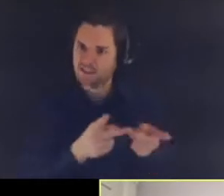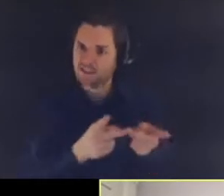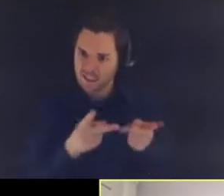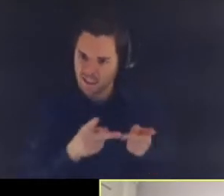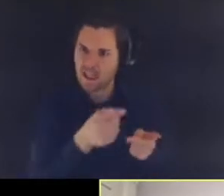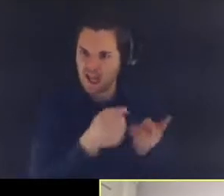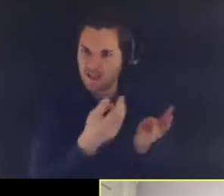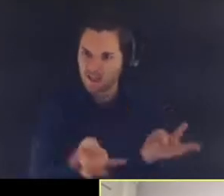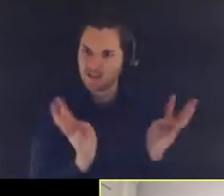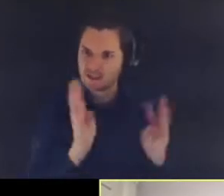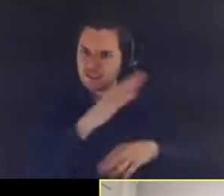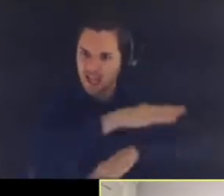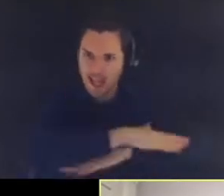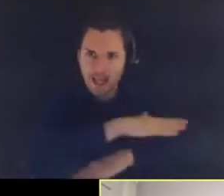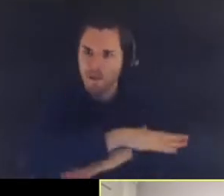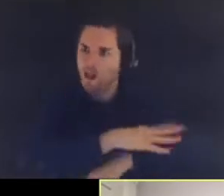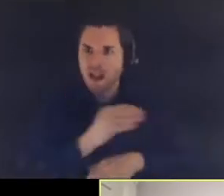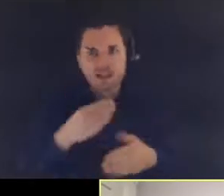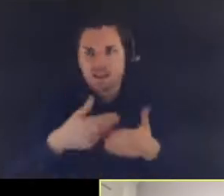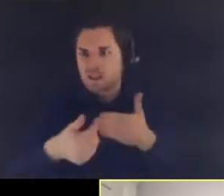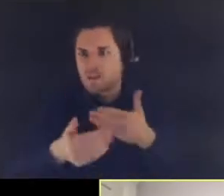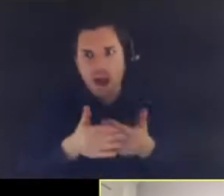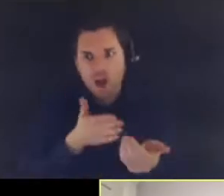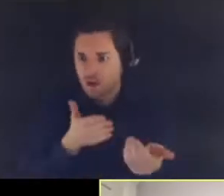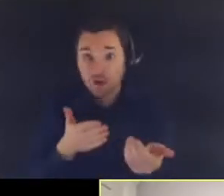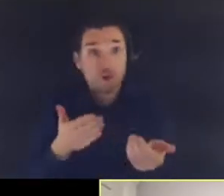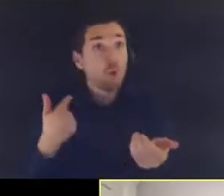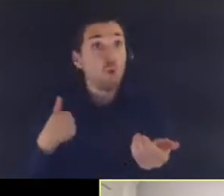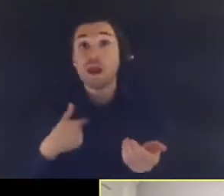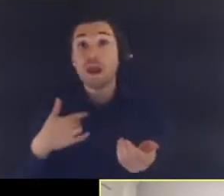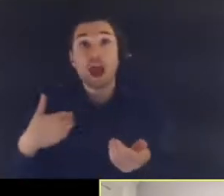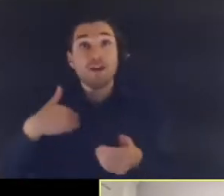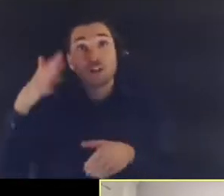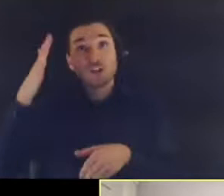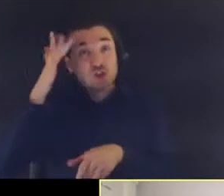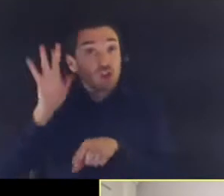matter whether we have these genius ideas or are just regular scientists like Alex was